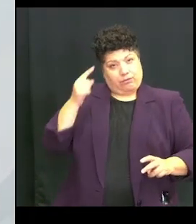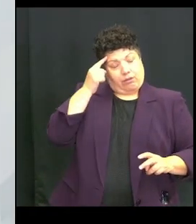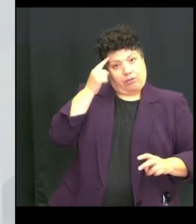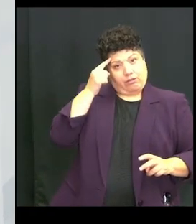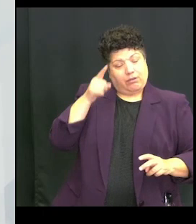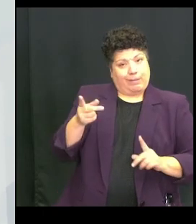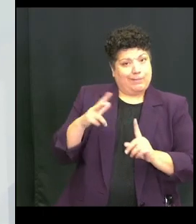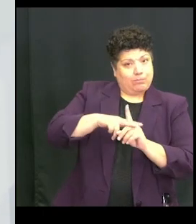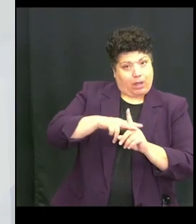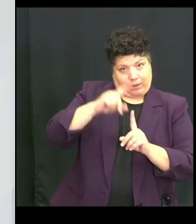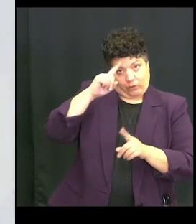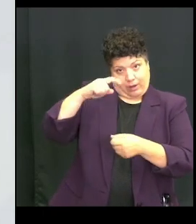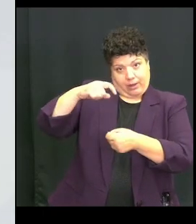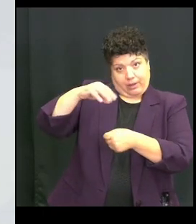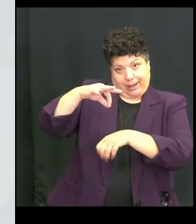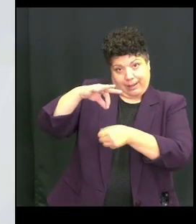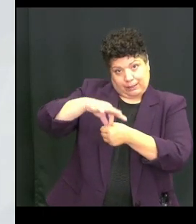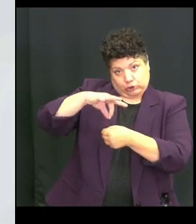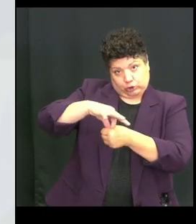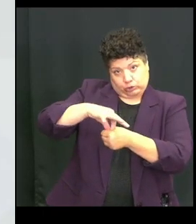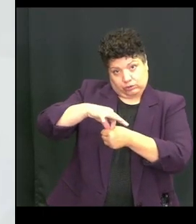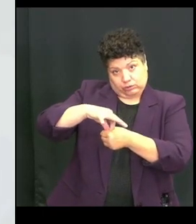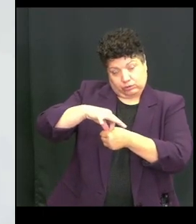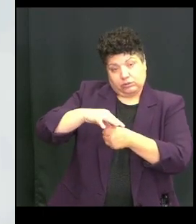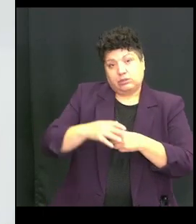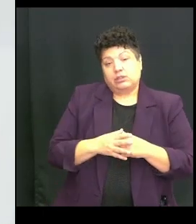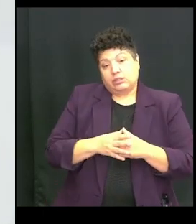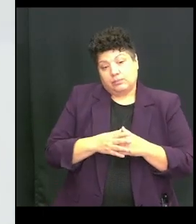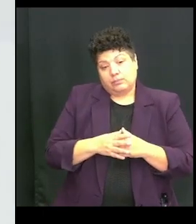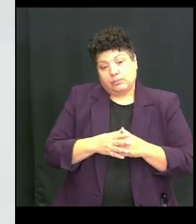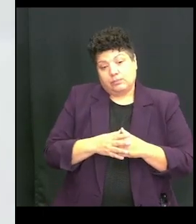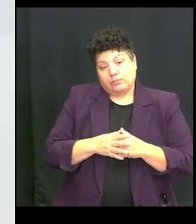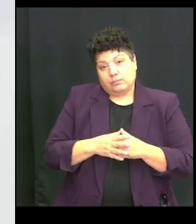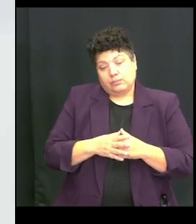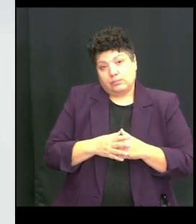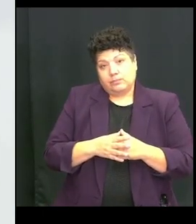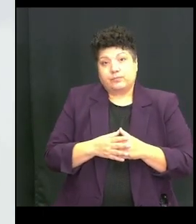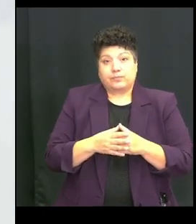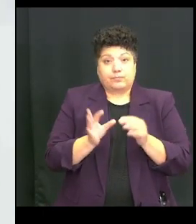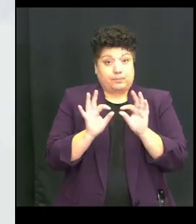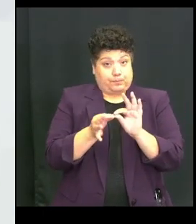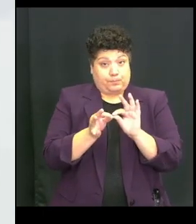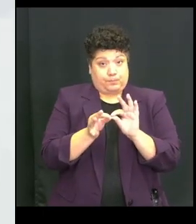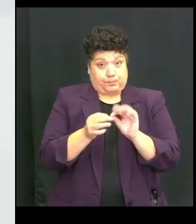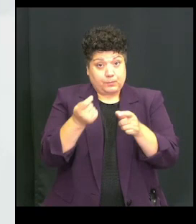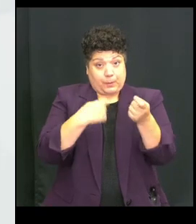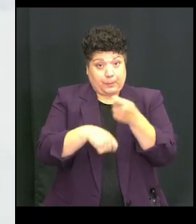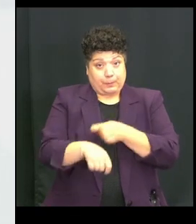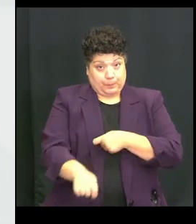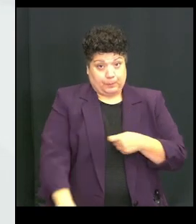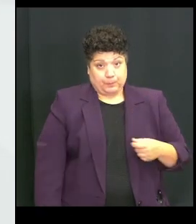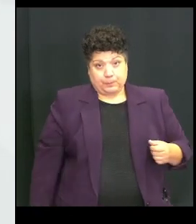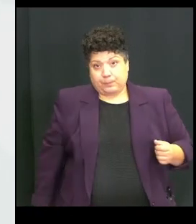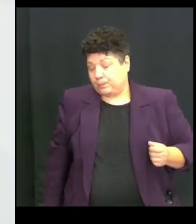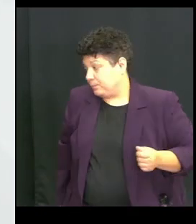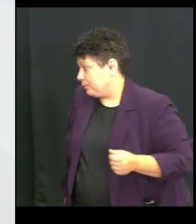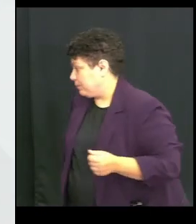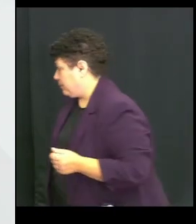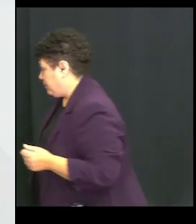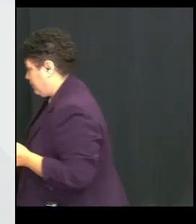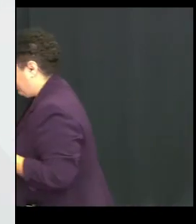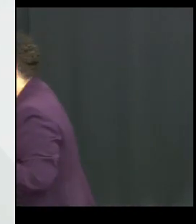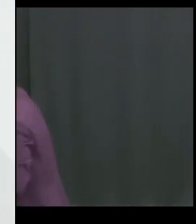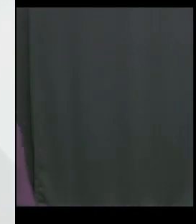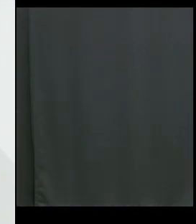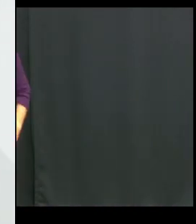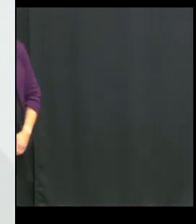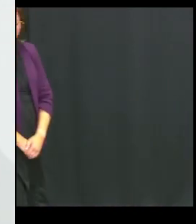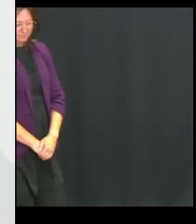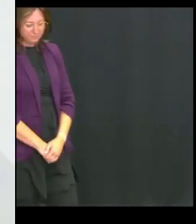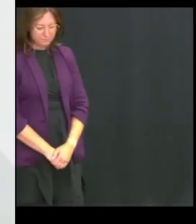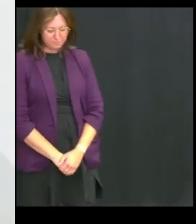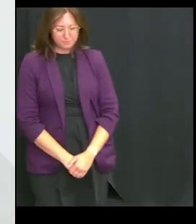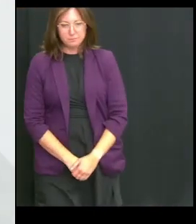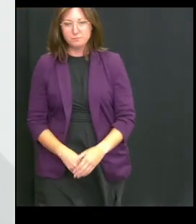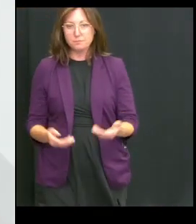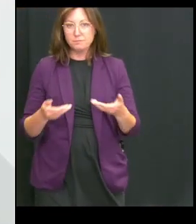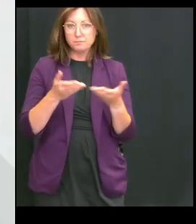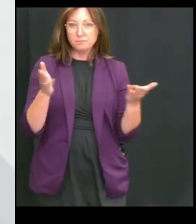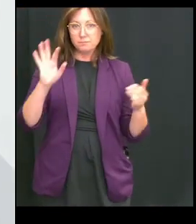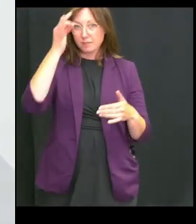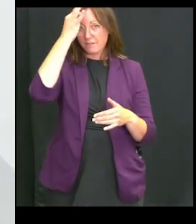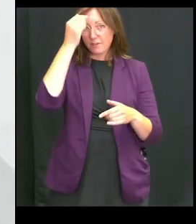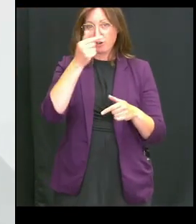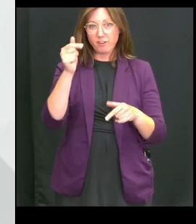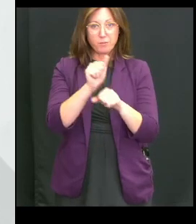So when we are, as public servants, I guess ourselves, or maybe not just public servants,